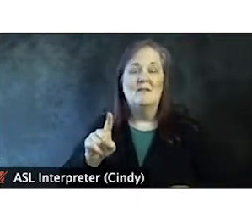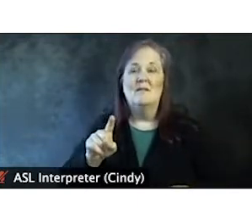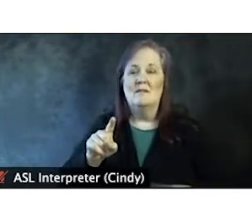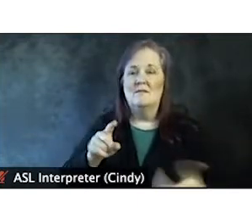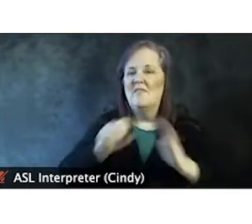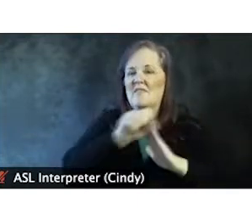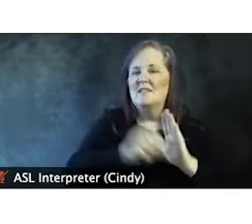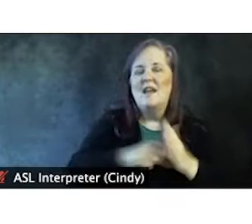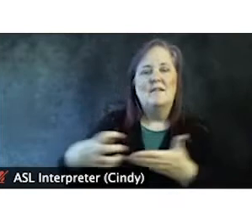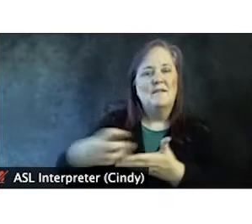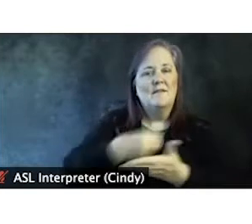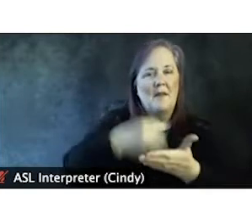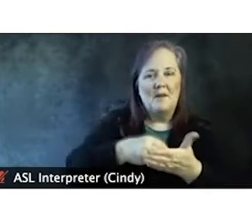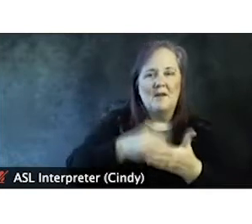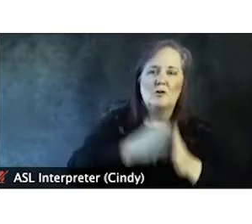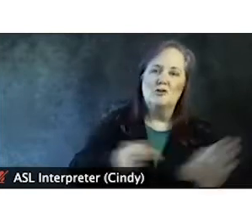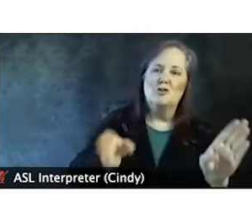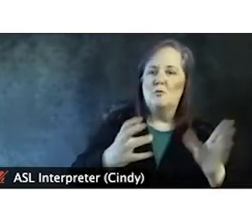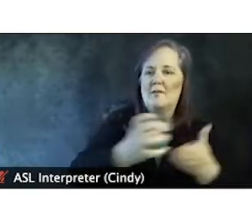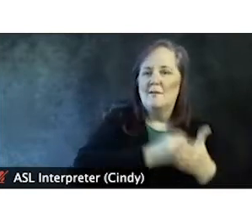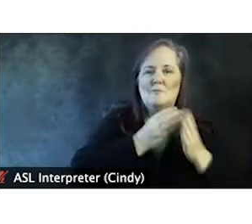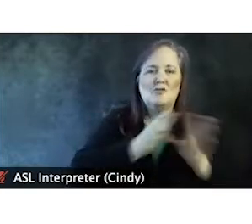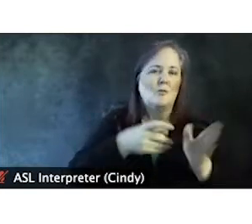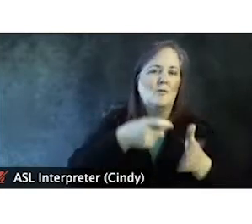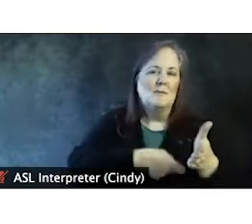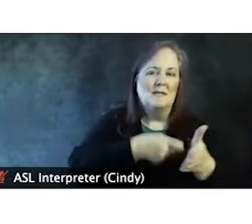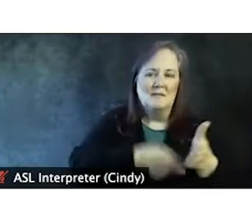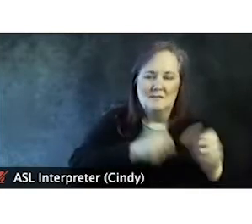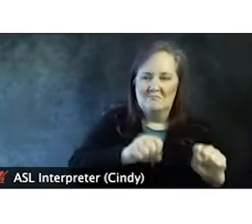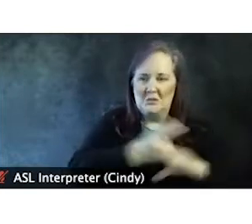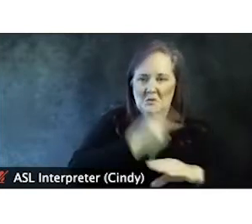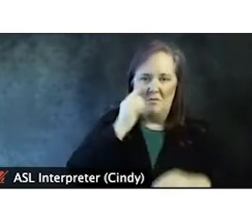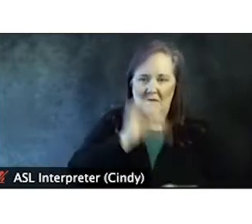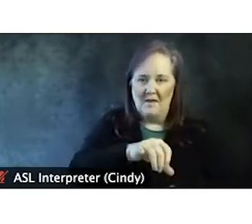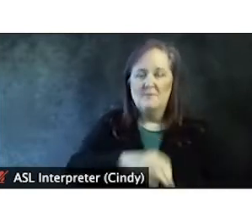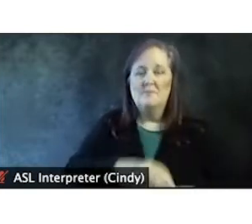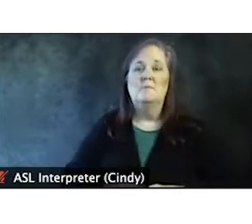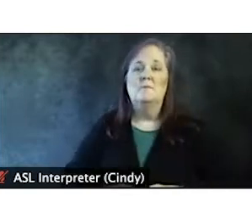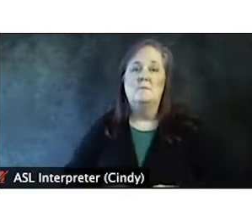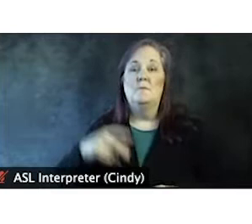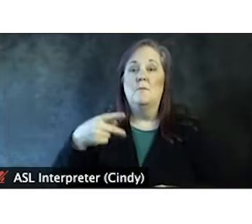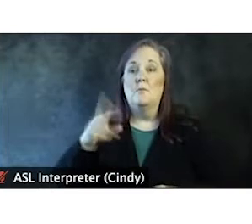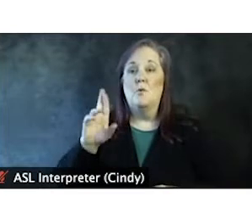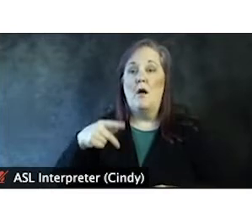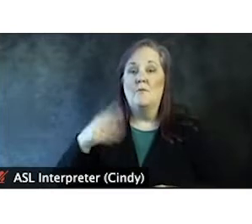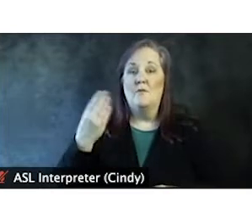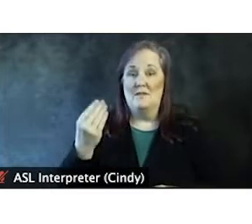So some of these numbers, it depends on when the snapshot was taken. So these get updated over time.